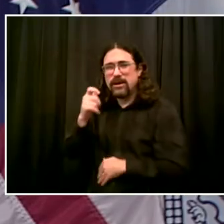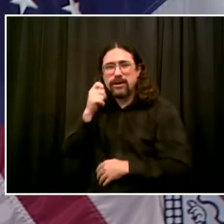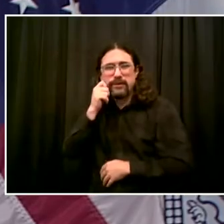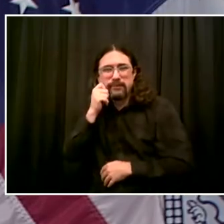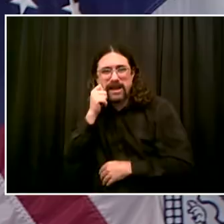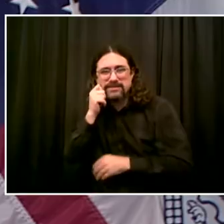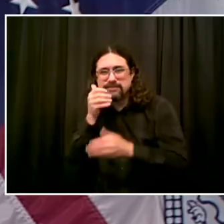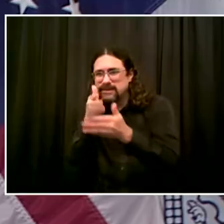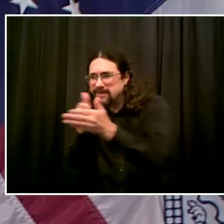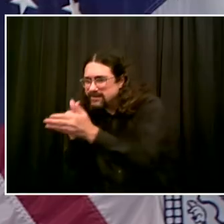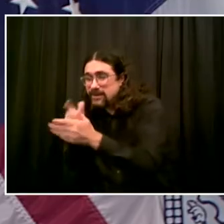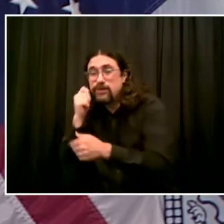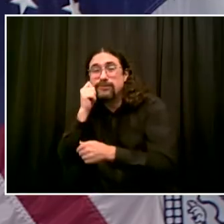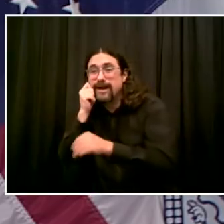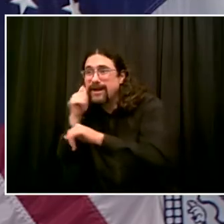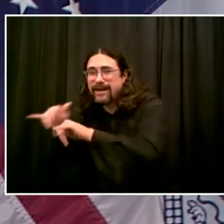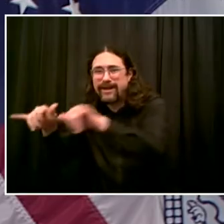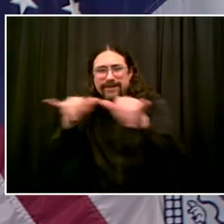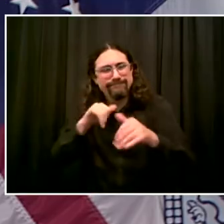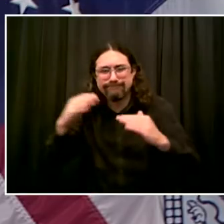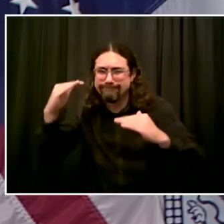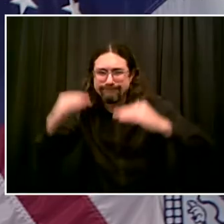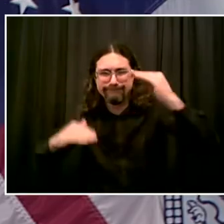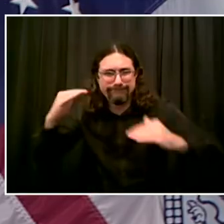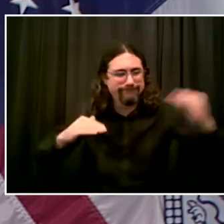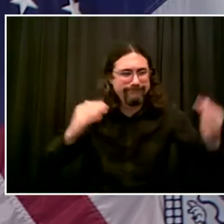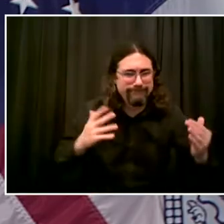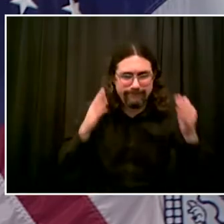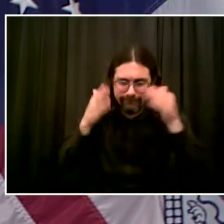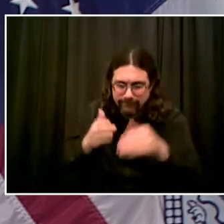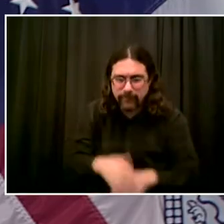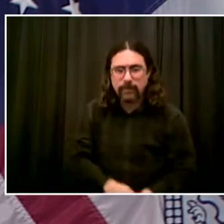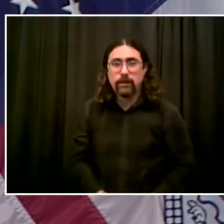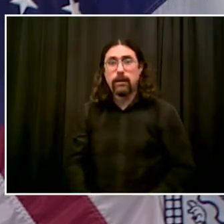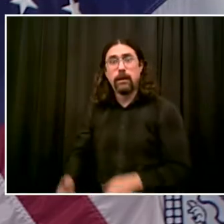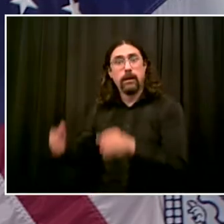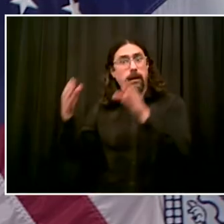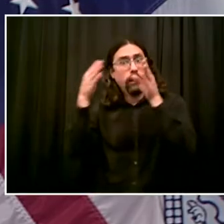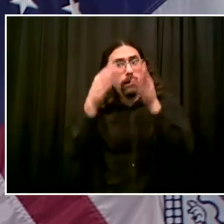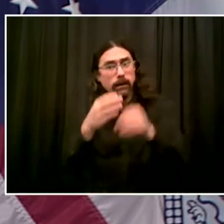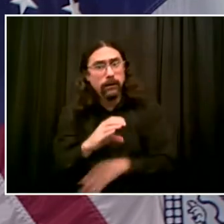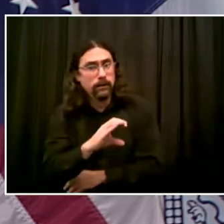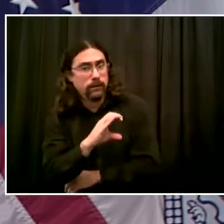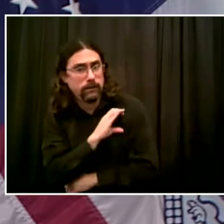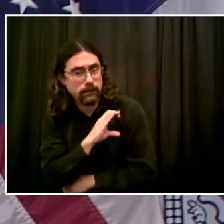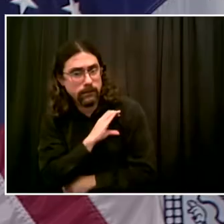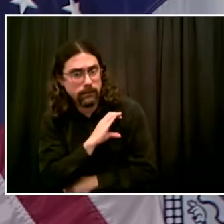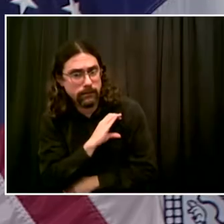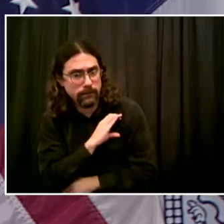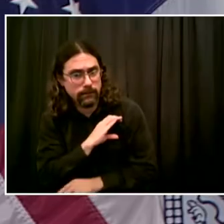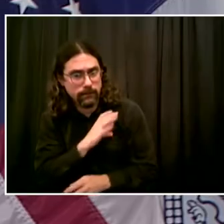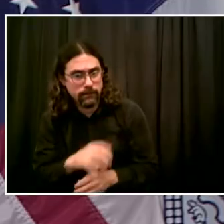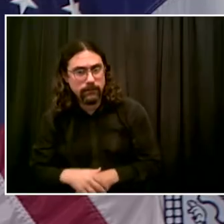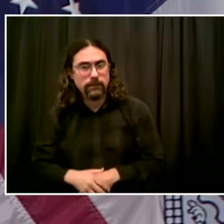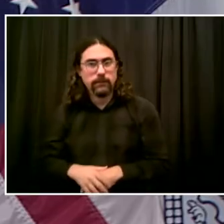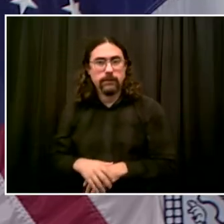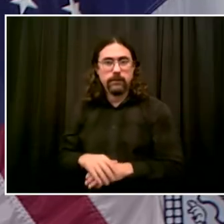ABOUT DISPARITY AND THERE IS BEEA N QUESTONI